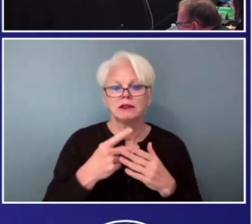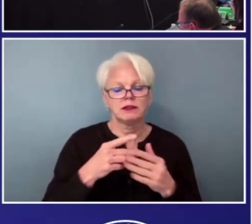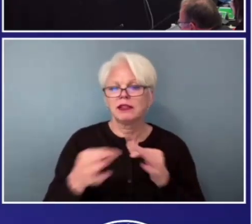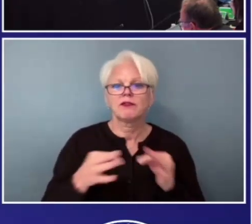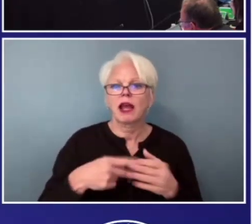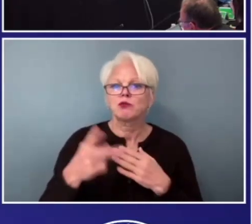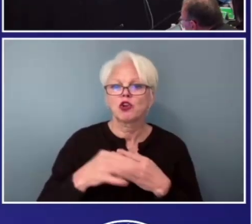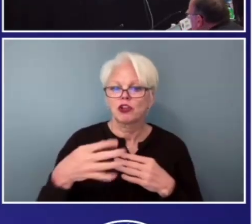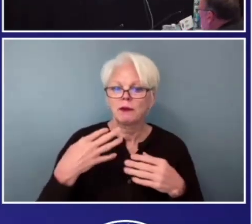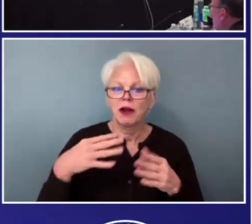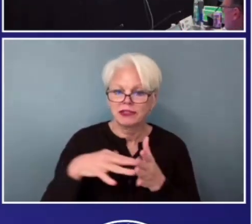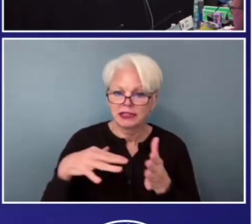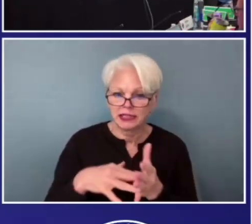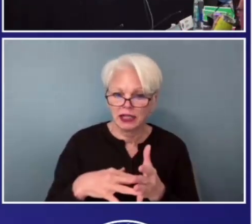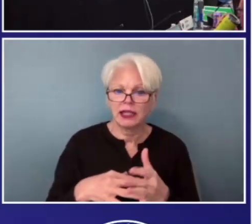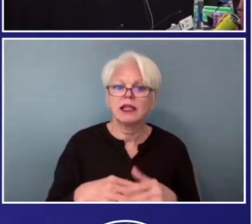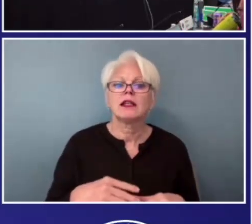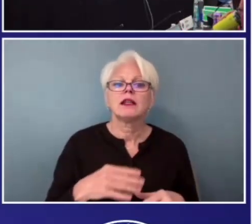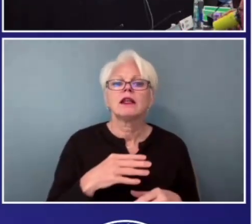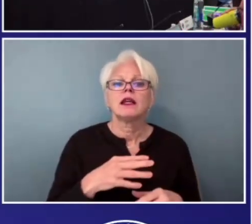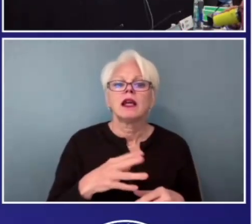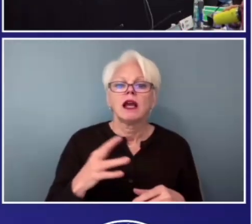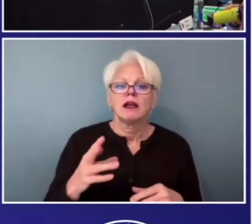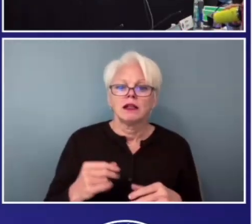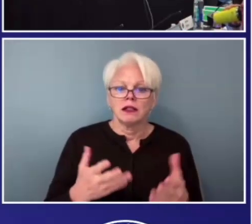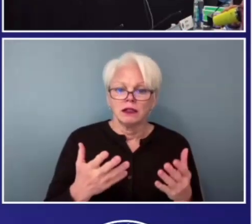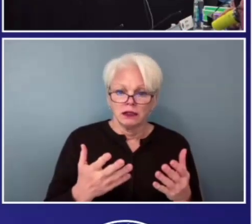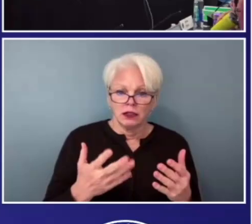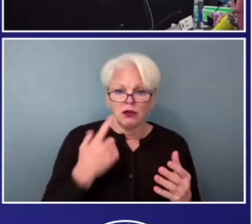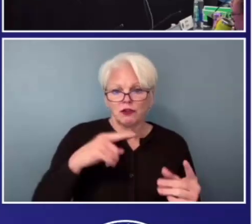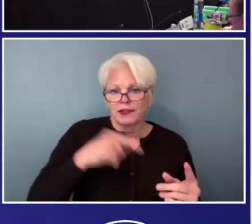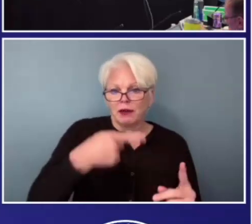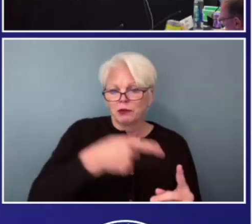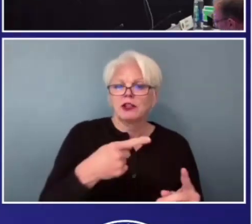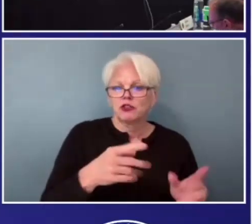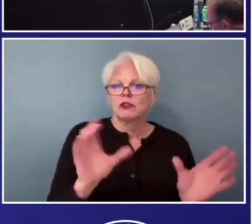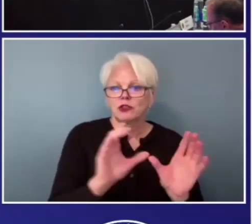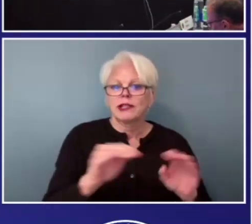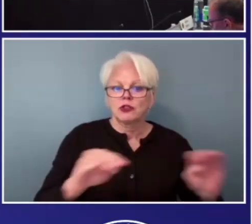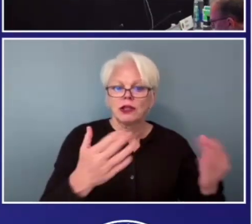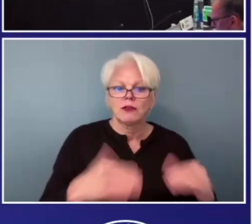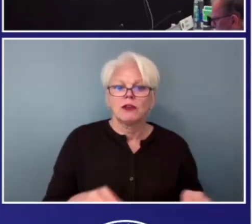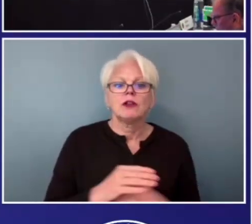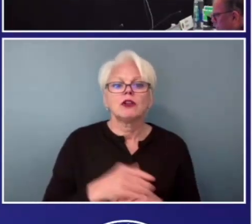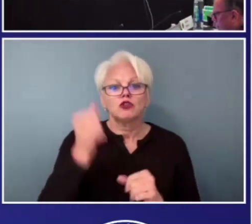Department will provide subregulatory guidance through a Dear Colleague letter, providing borrowers the ability to opt out